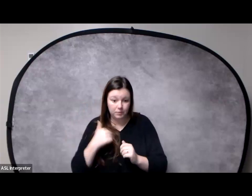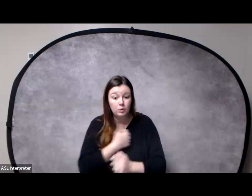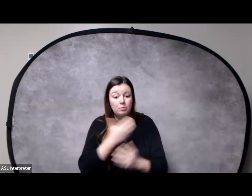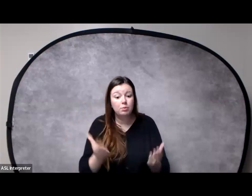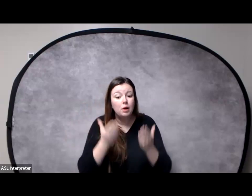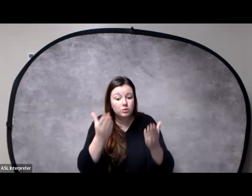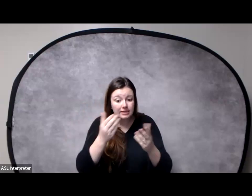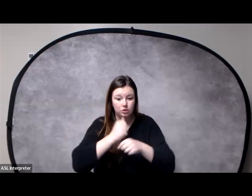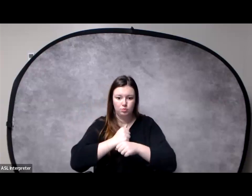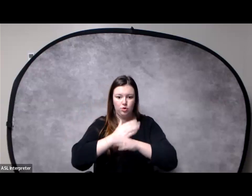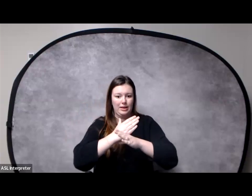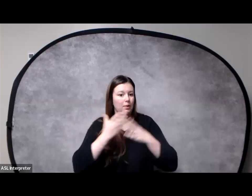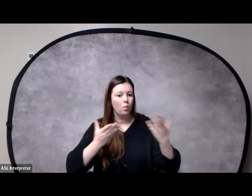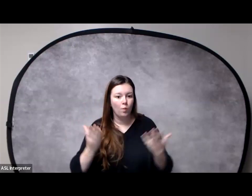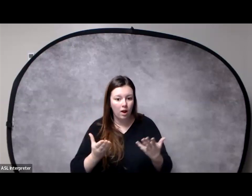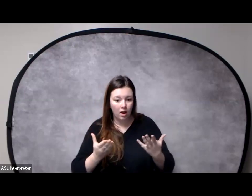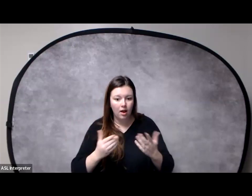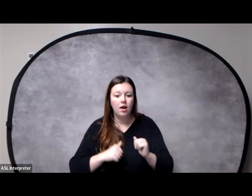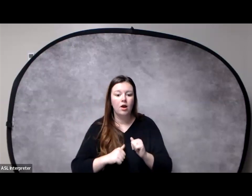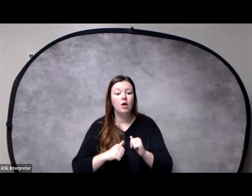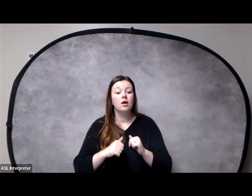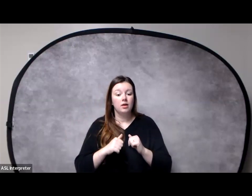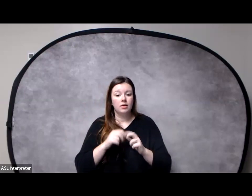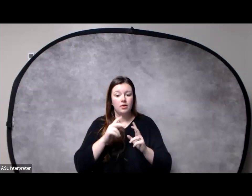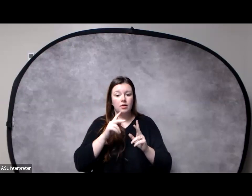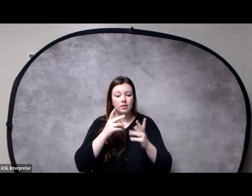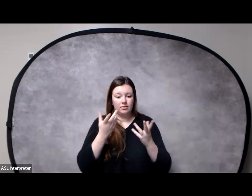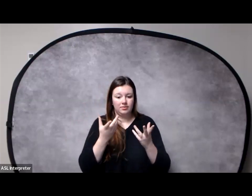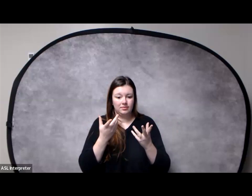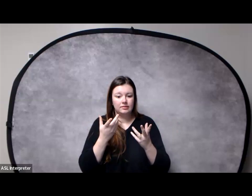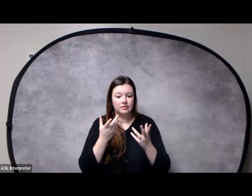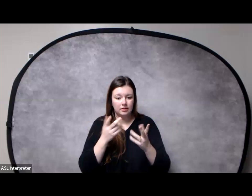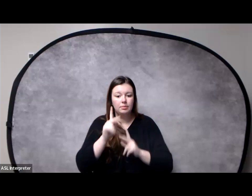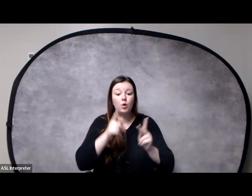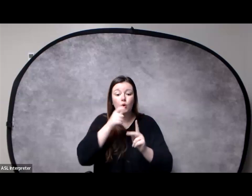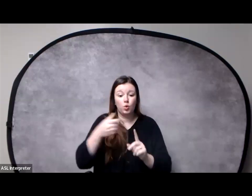from HHS use methods to discount the value of life extension on the basis of disability